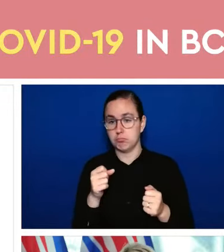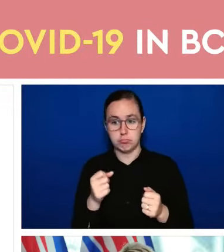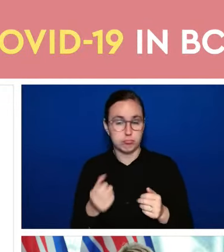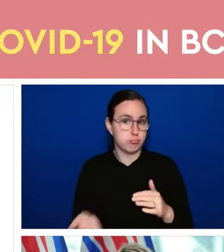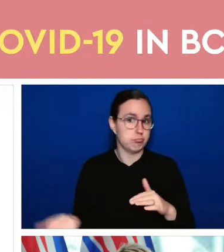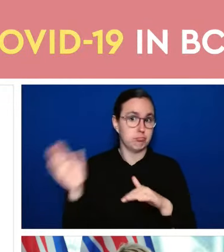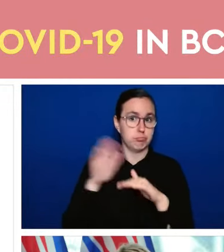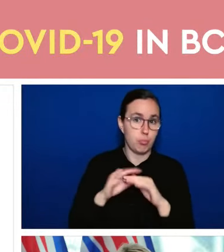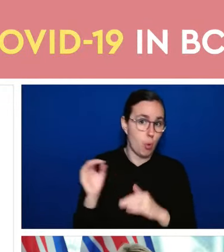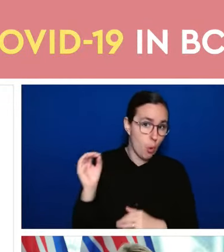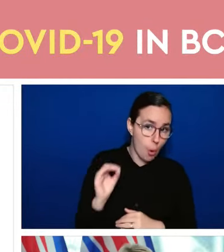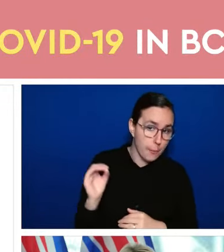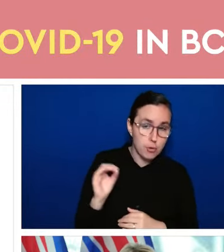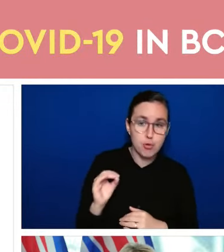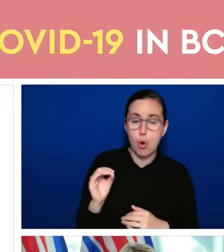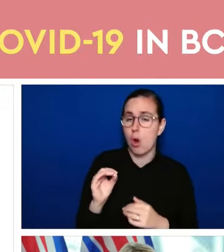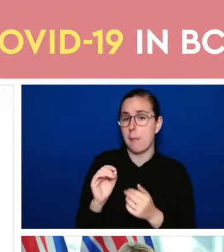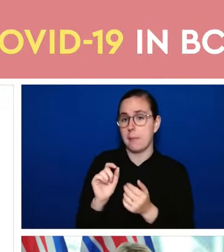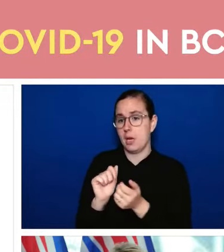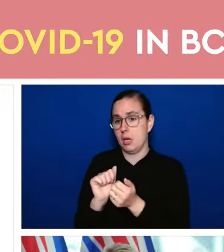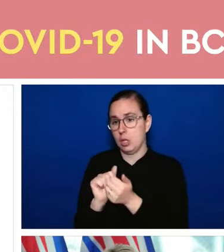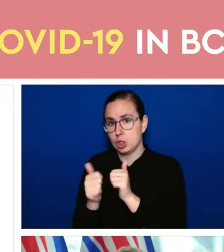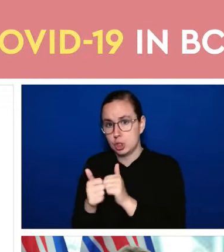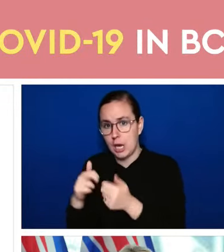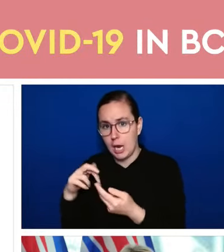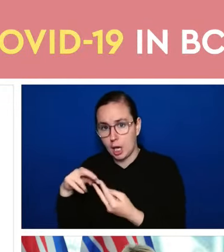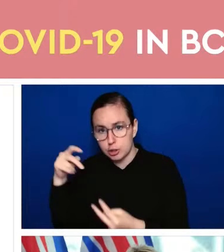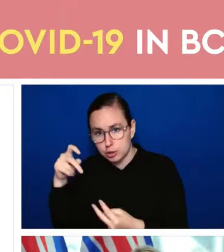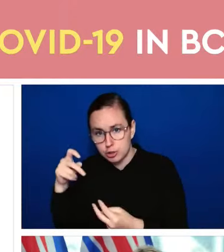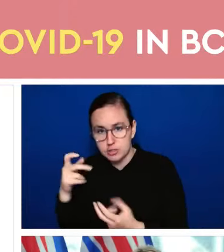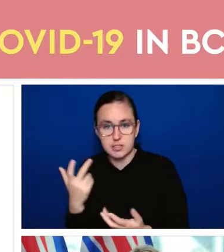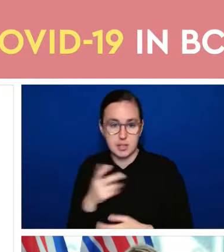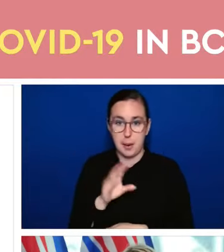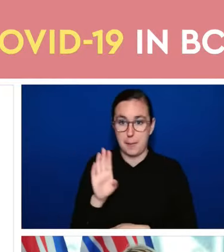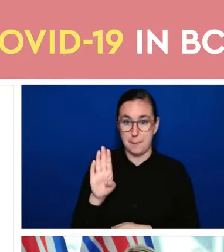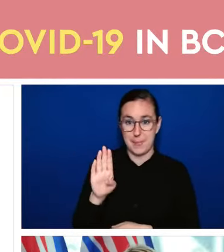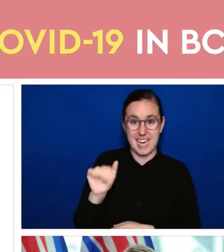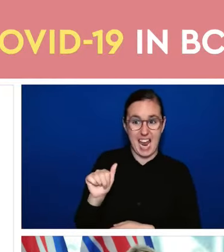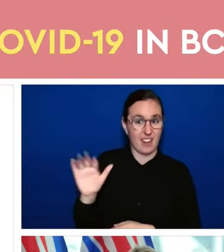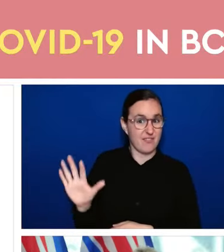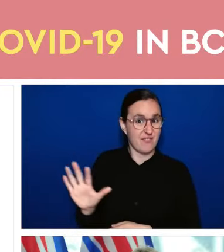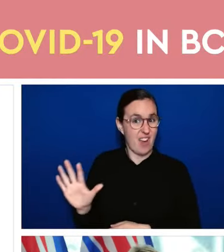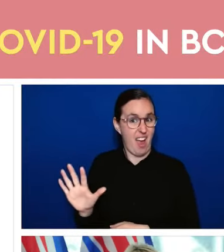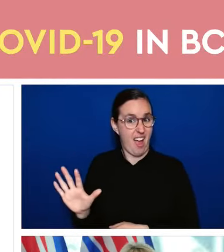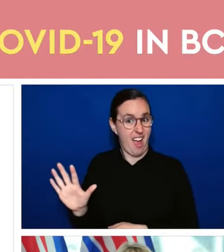we've been seeing for NBA five increase. We're now seeing some